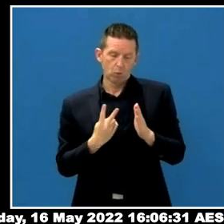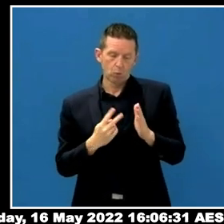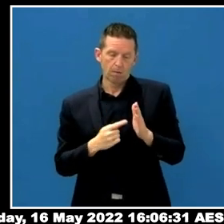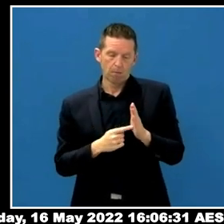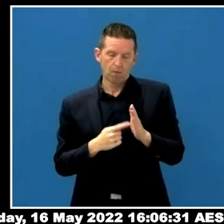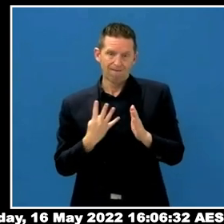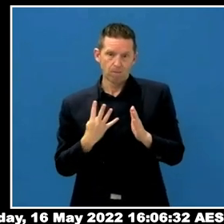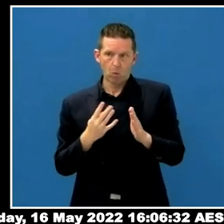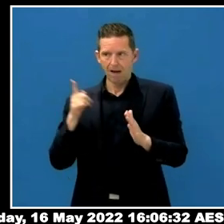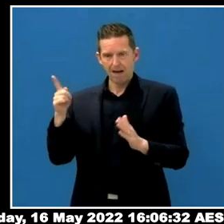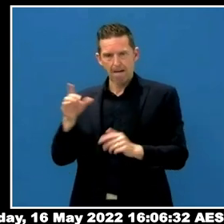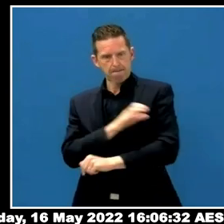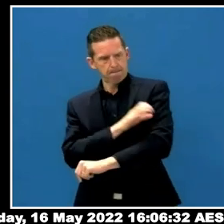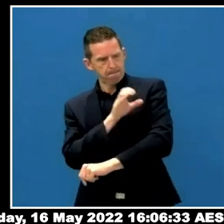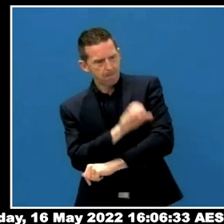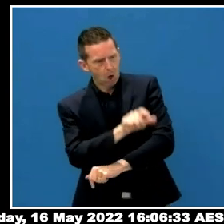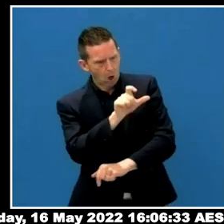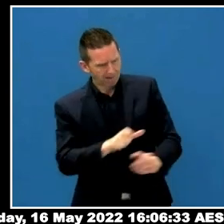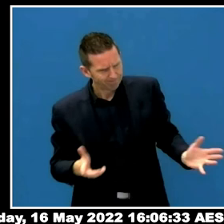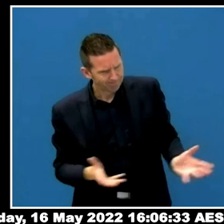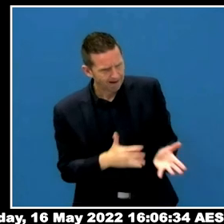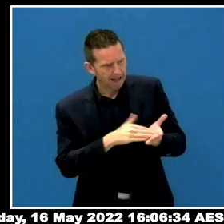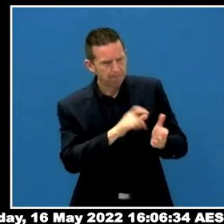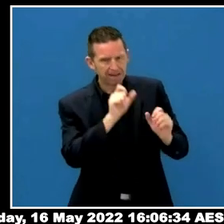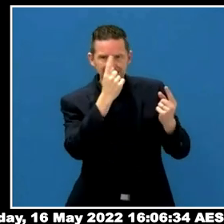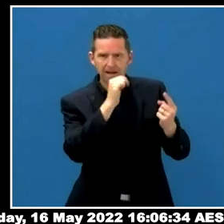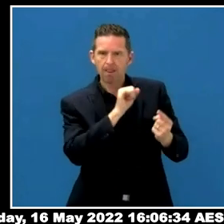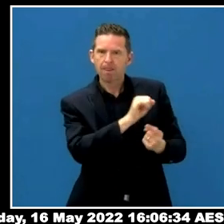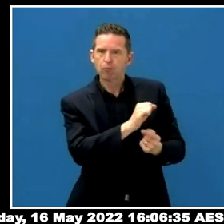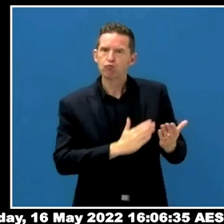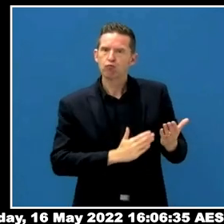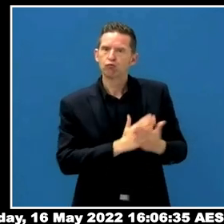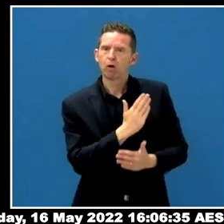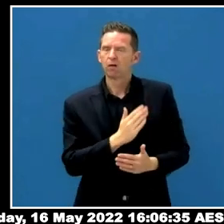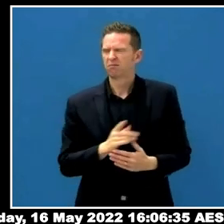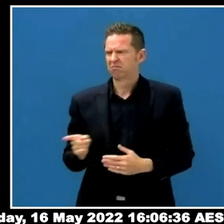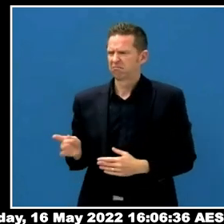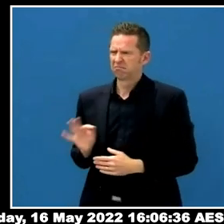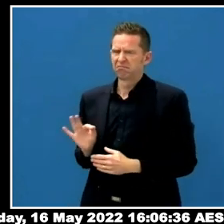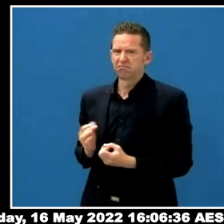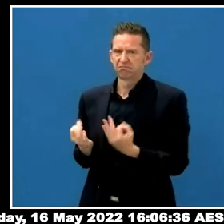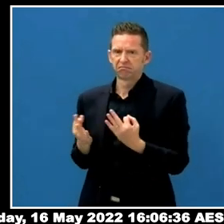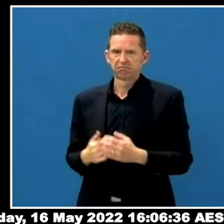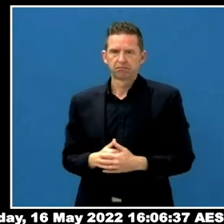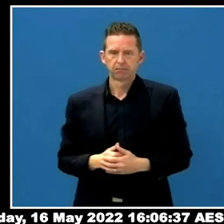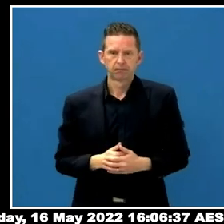No. MR FOGARTY: Not to your knowledge? No. MR FOGARTY: 4.2.5: "Ensures everyone feels safe to raise concerns."